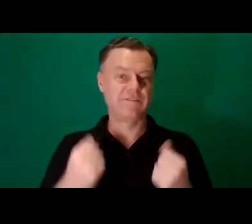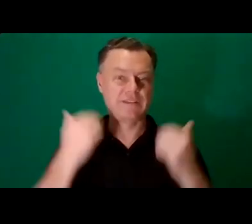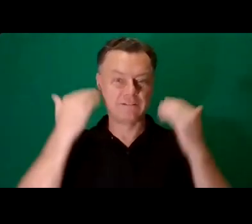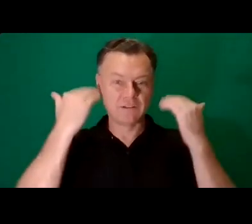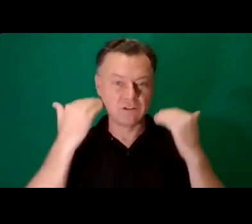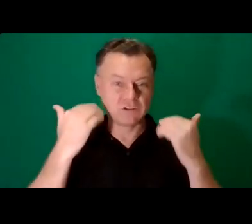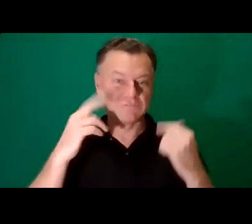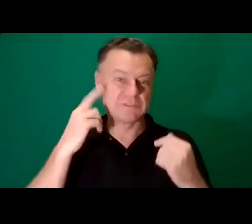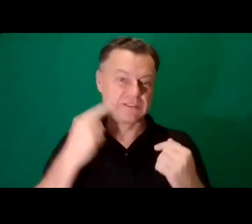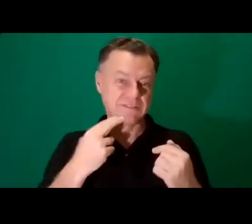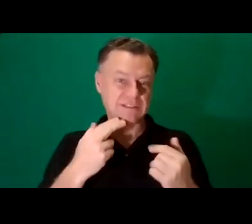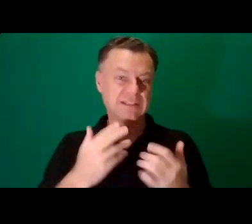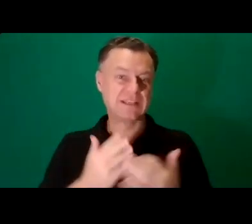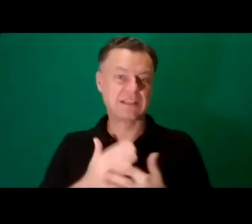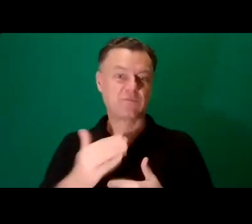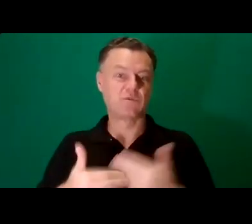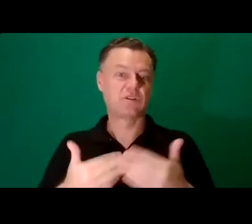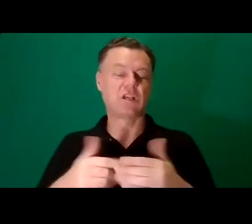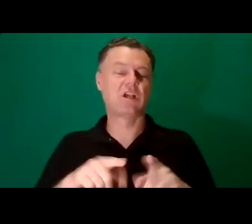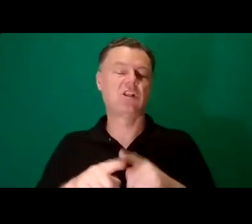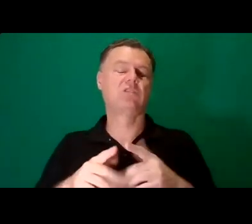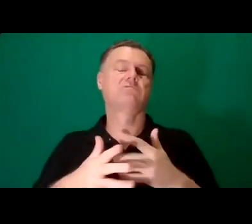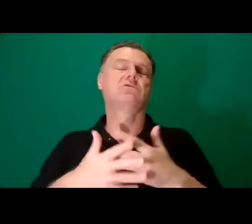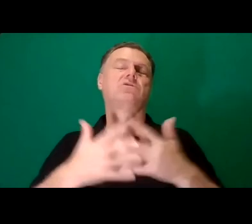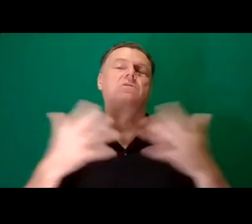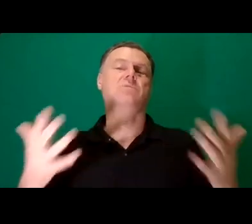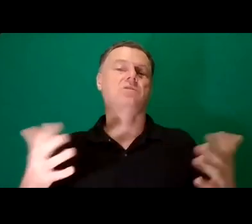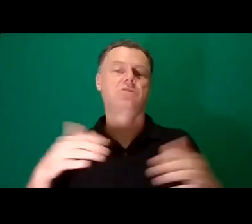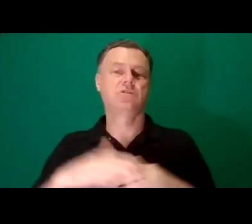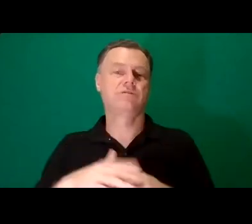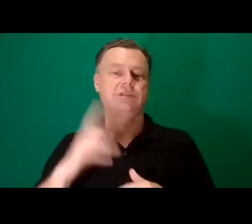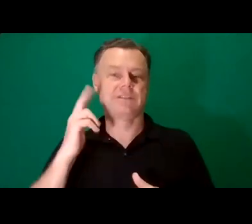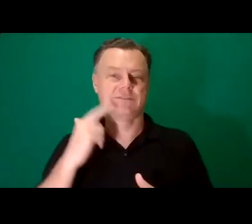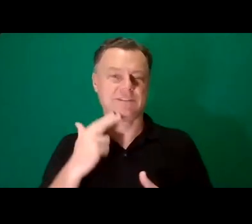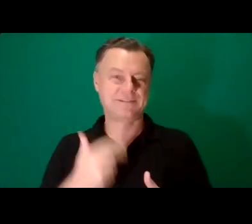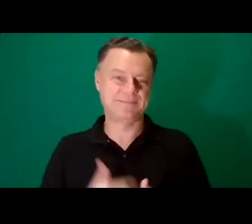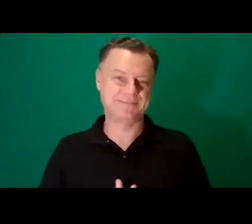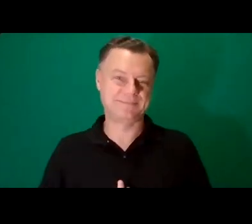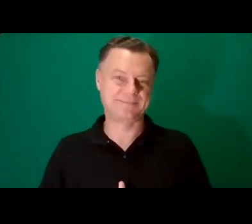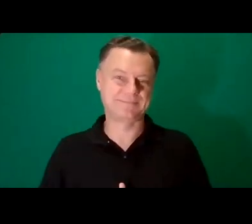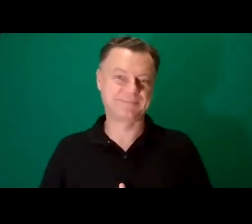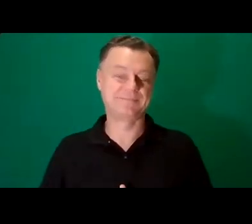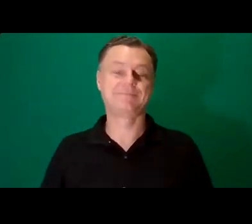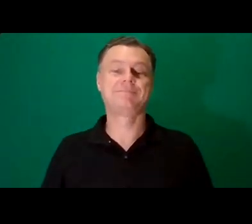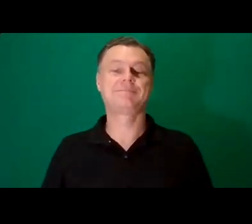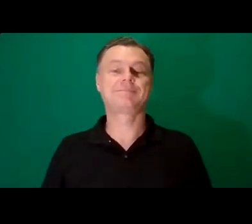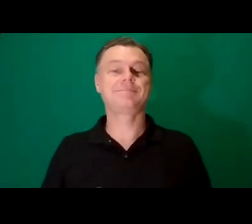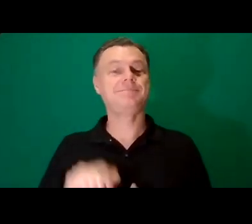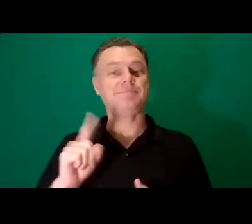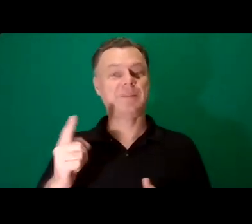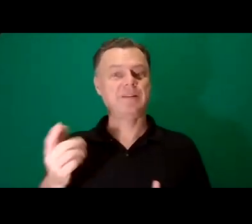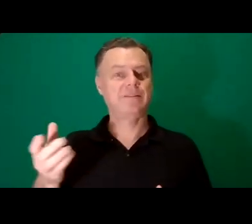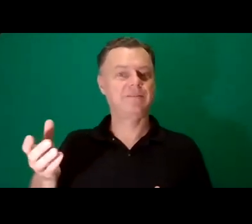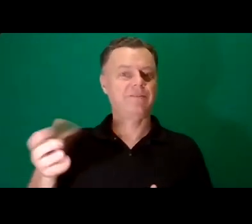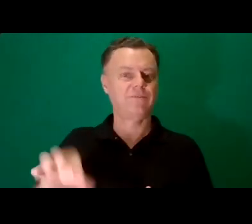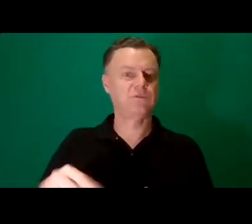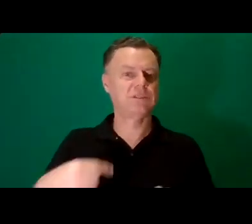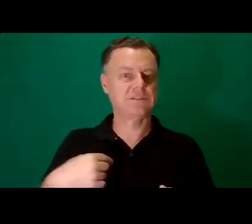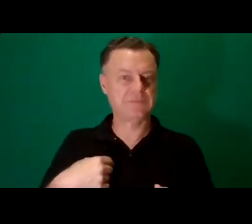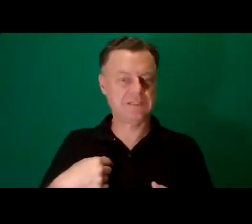In the process I learnt so much about it but it also forced me to wear my hearing aids